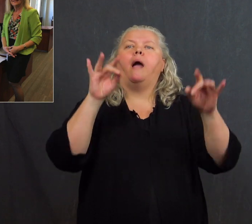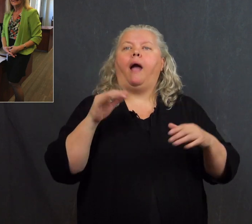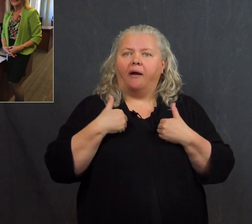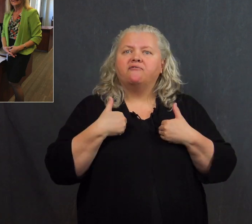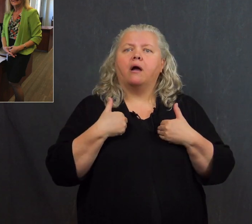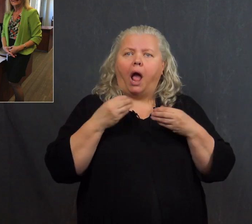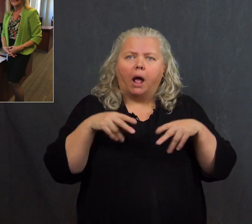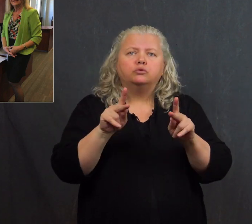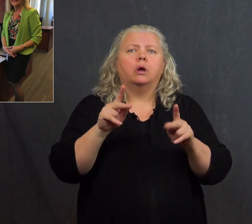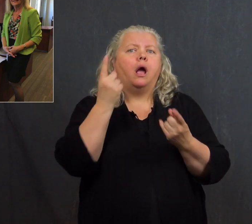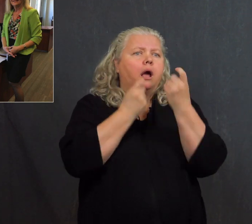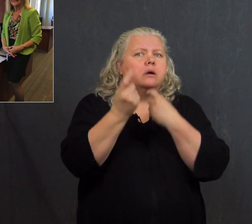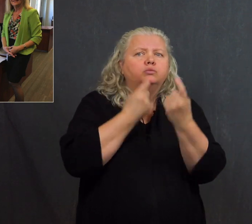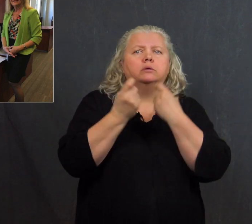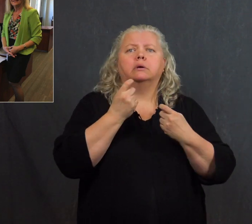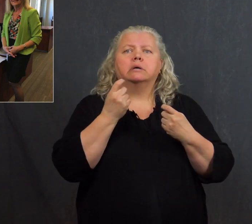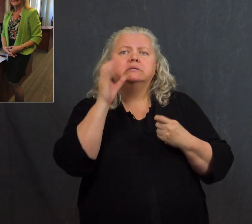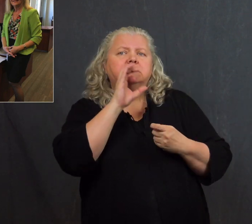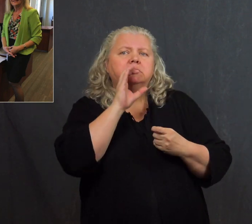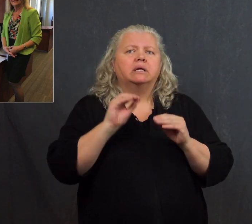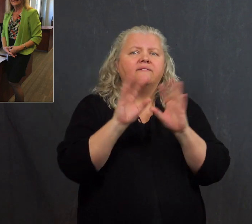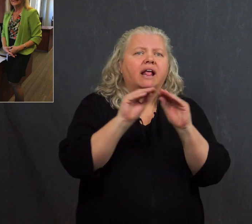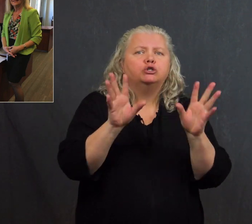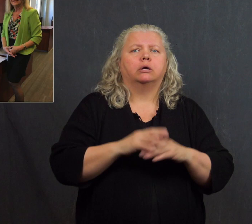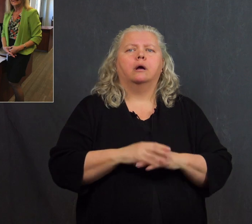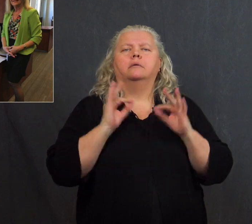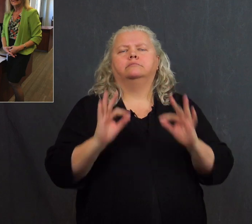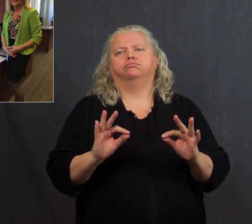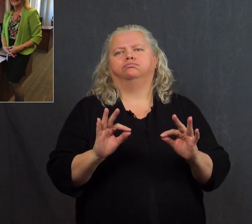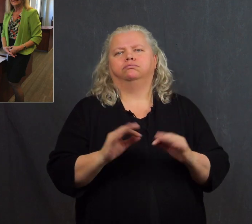ask questions and seek clarification in return."